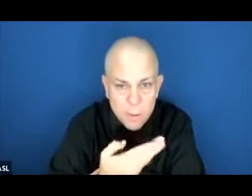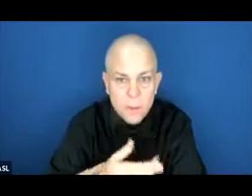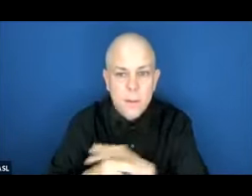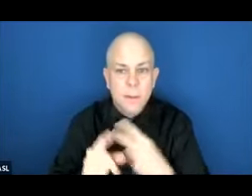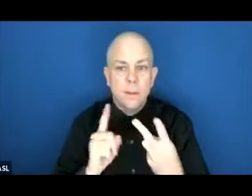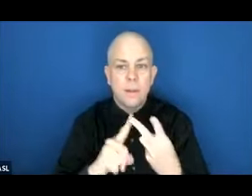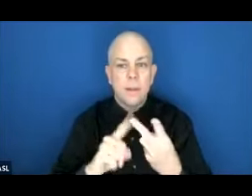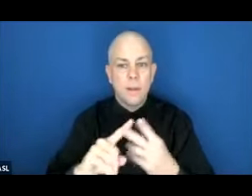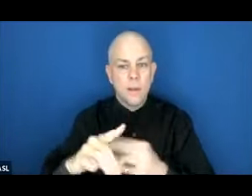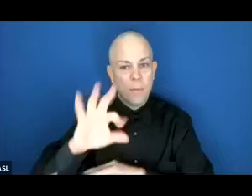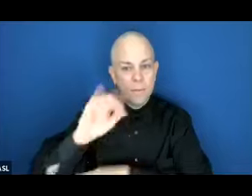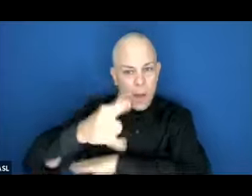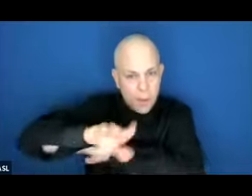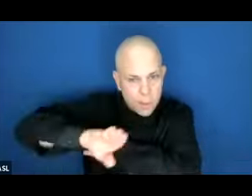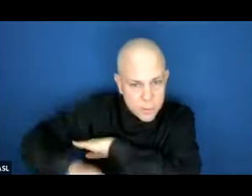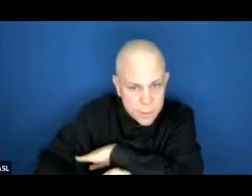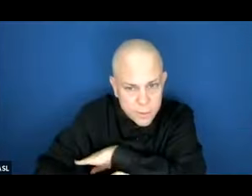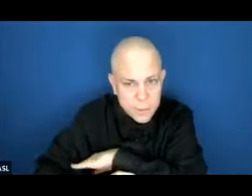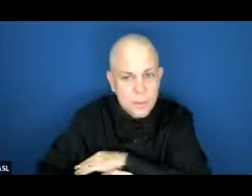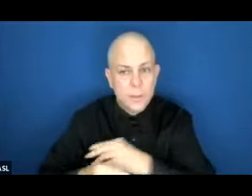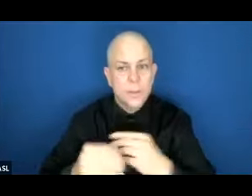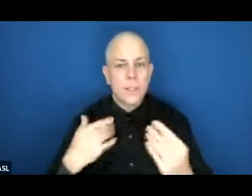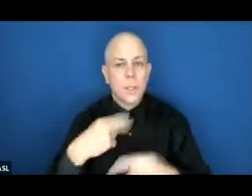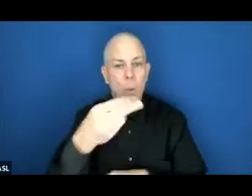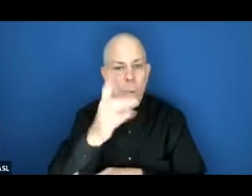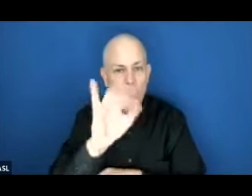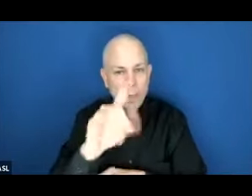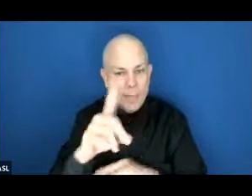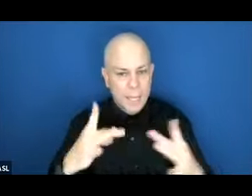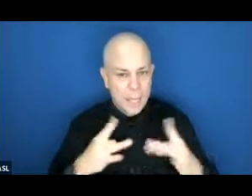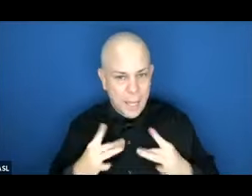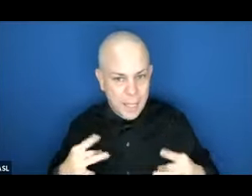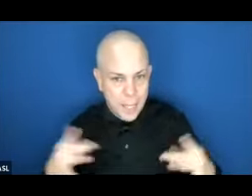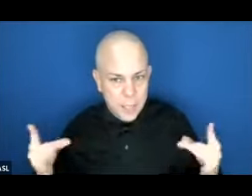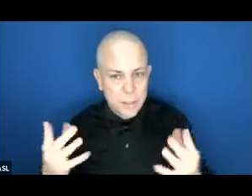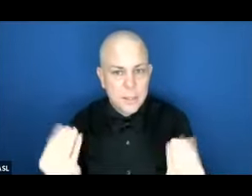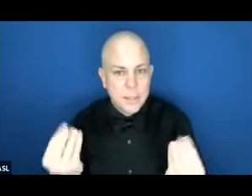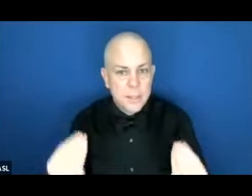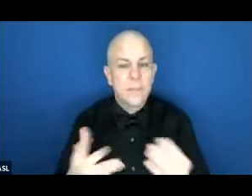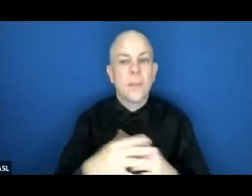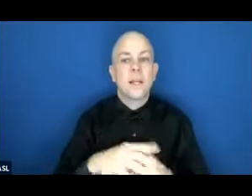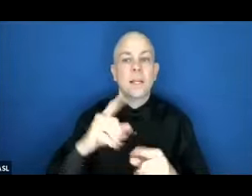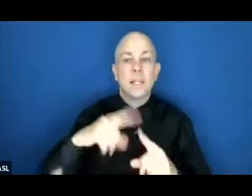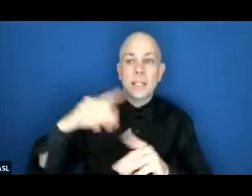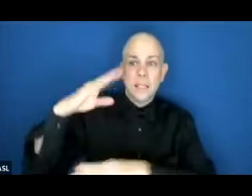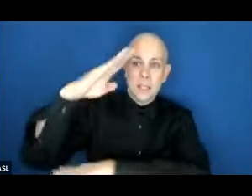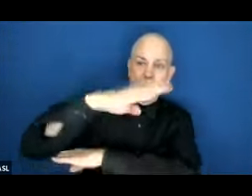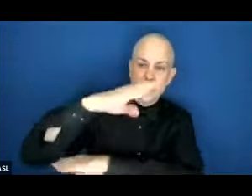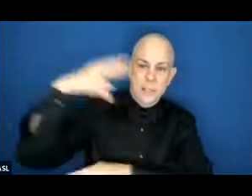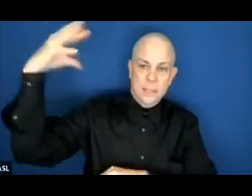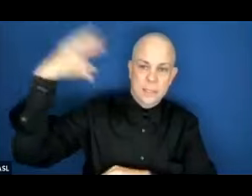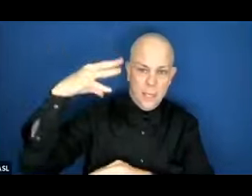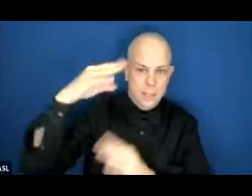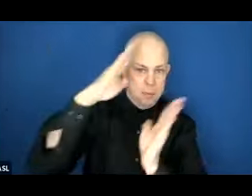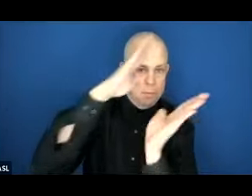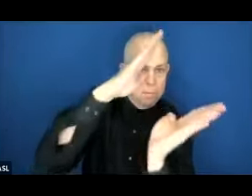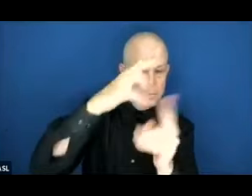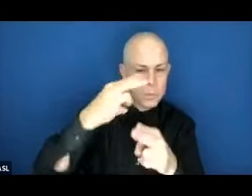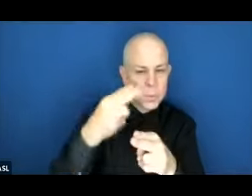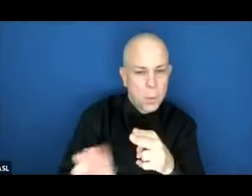out things got active and now as the sun starts to set it's going to start cooling off those fuels and we're going to see the humidity come